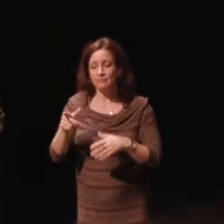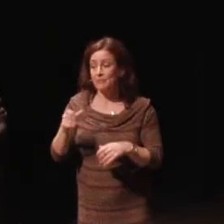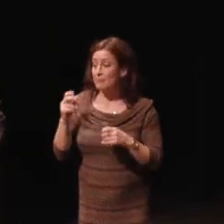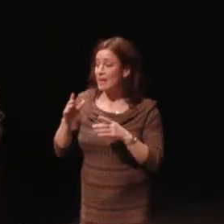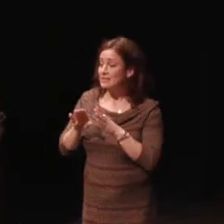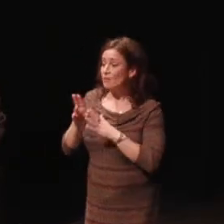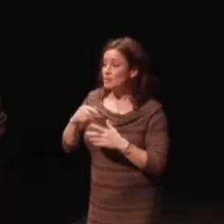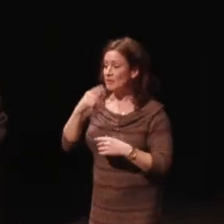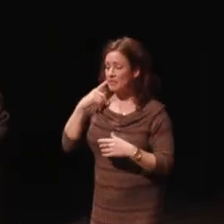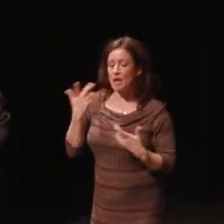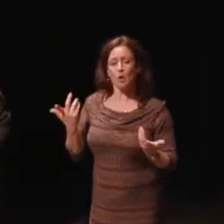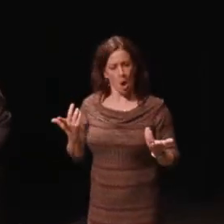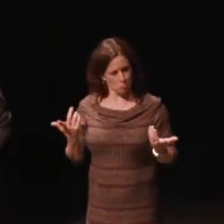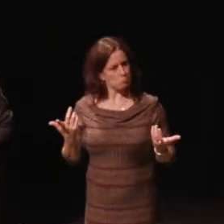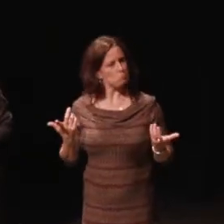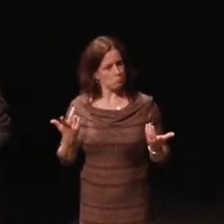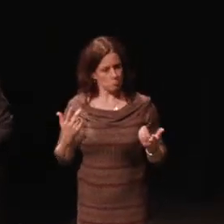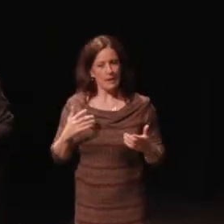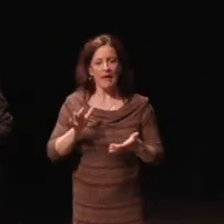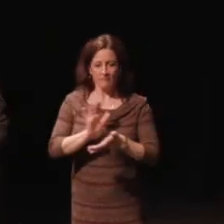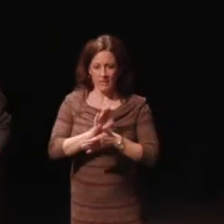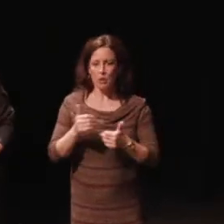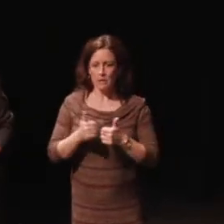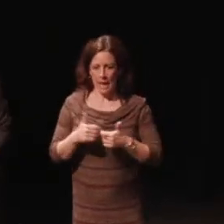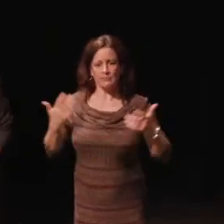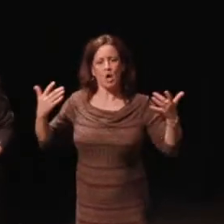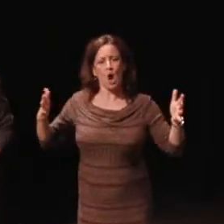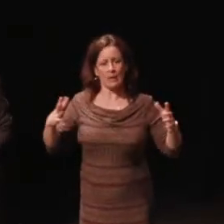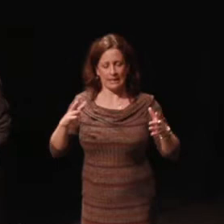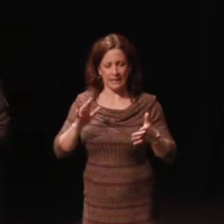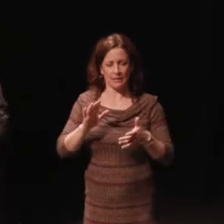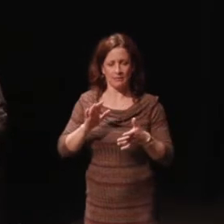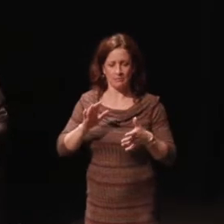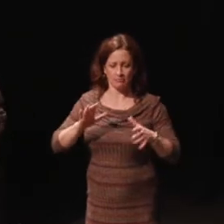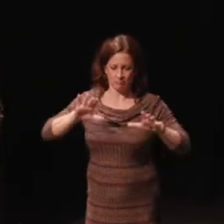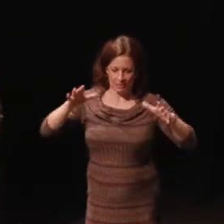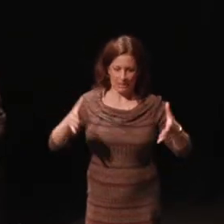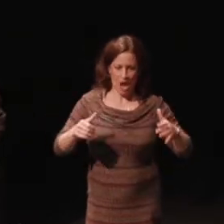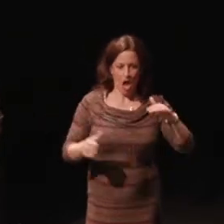them consider video games to be a visual medium. So, therefore, they don't think that there are